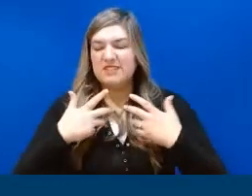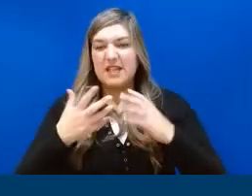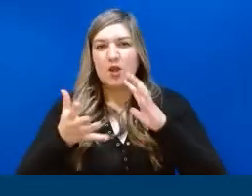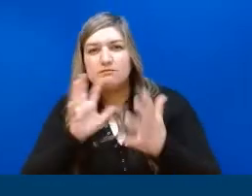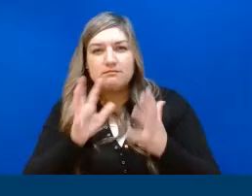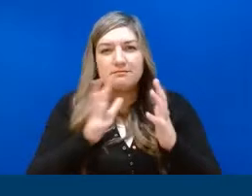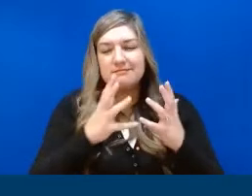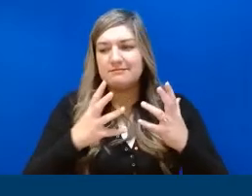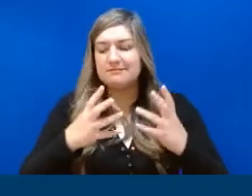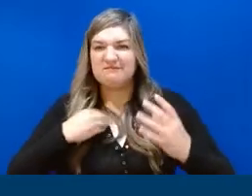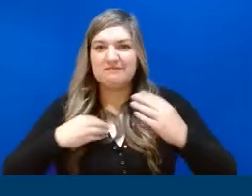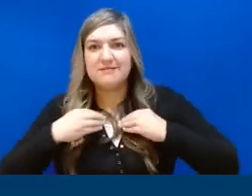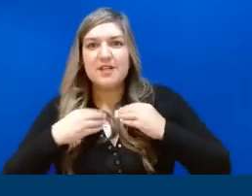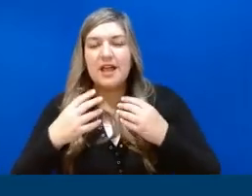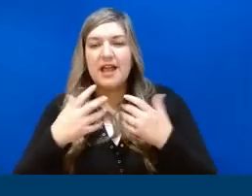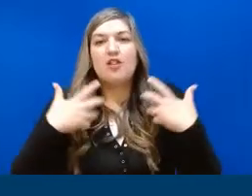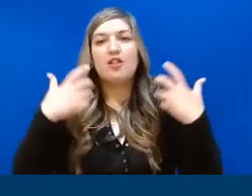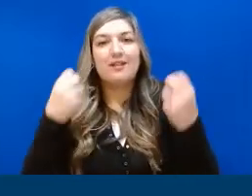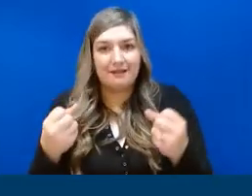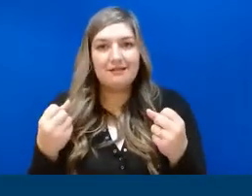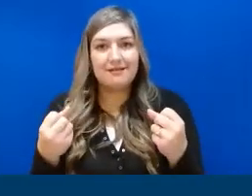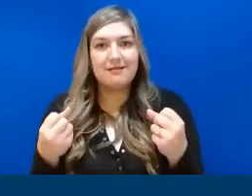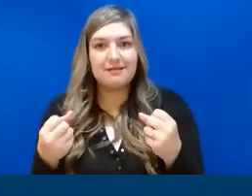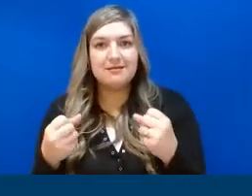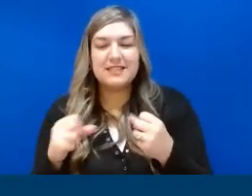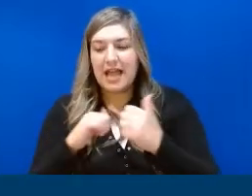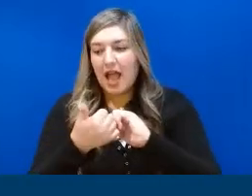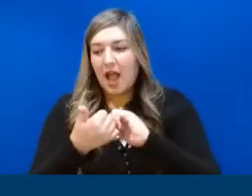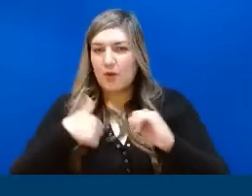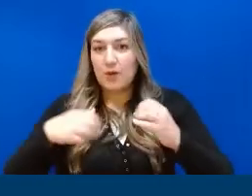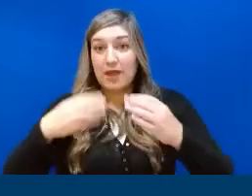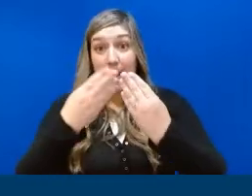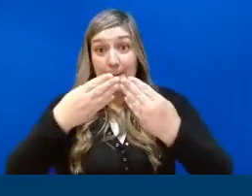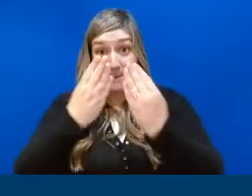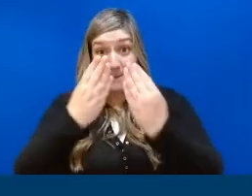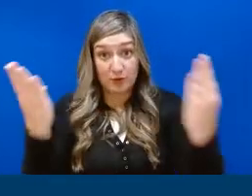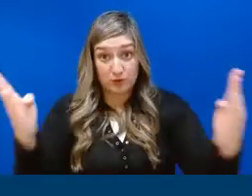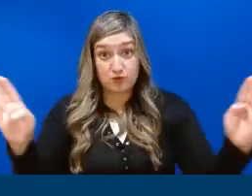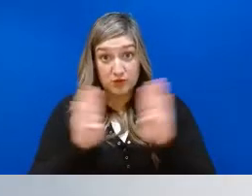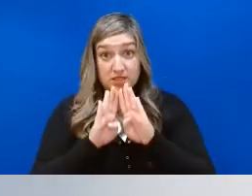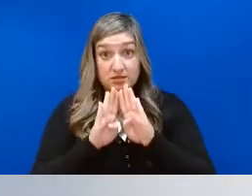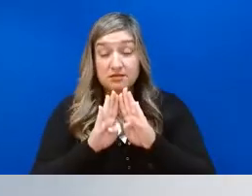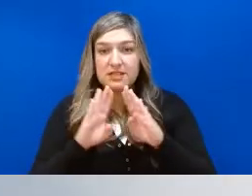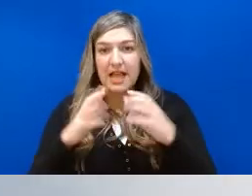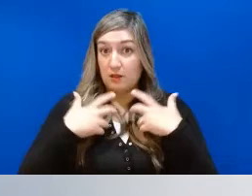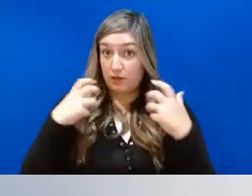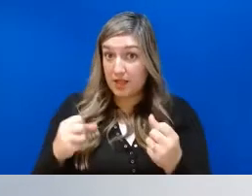setting healthy boundaries and managing relationships. Next slide, please.